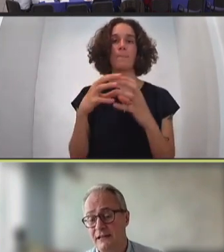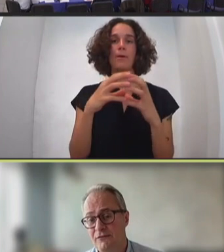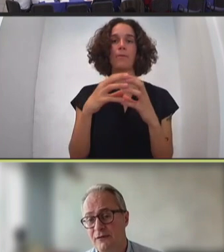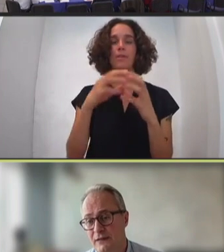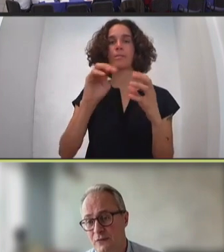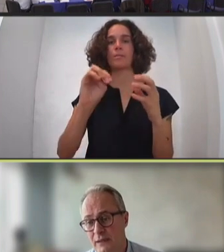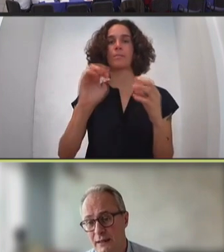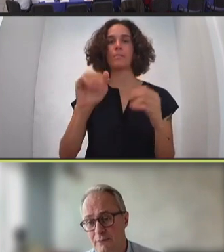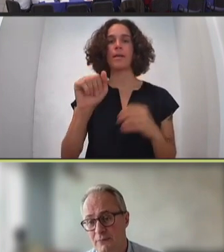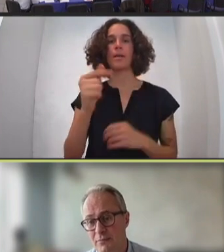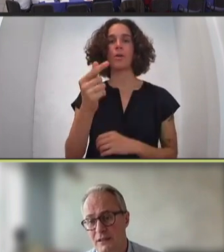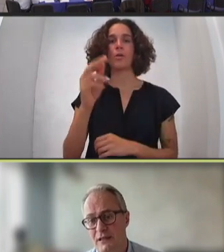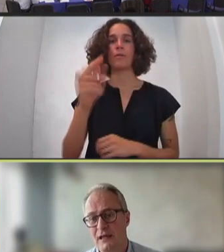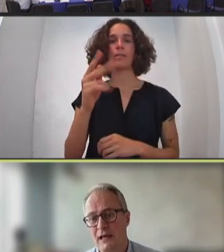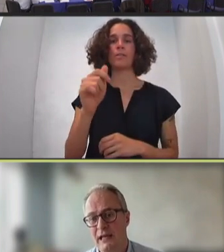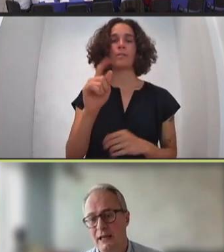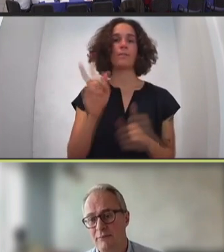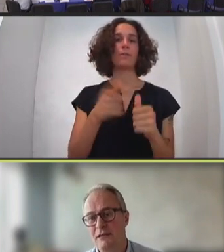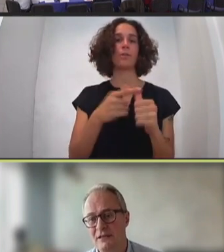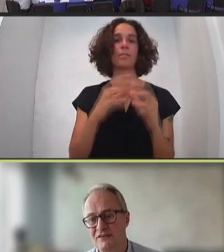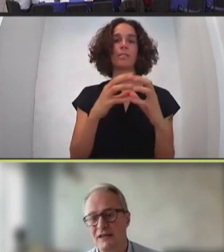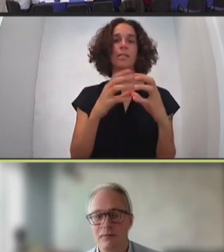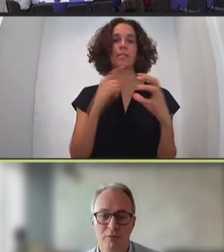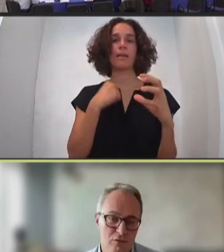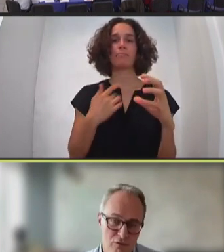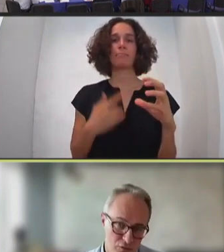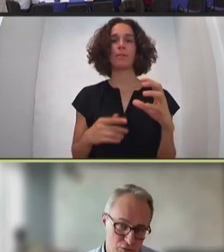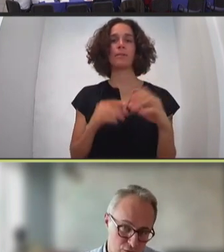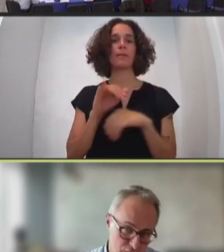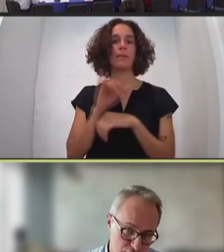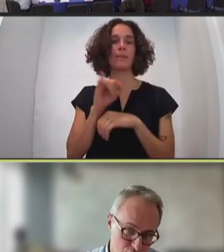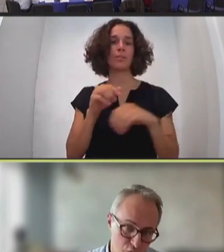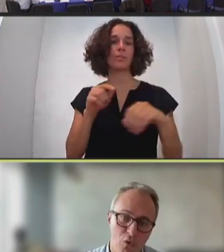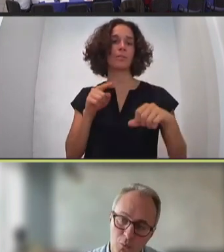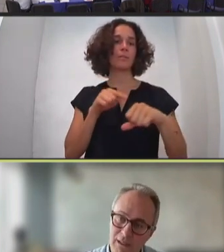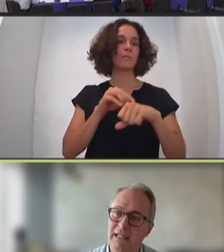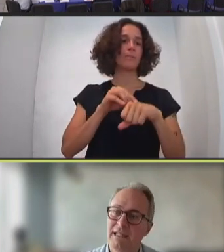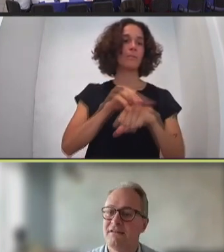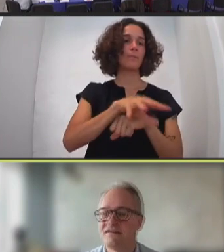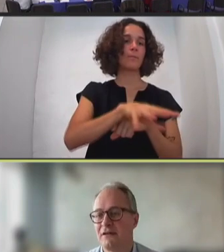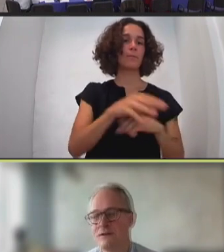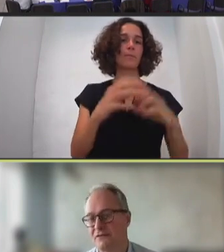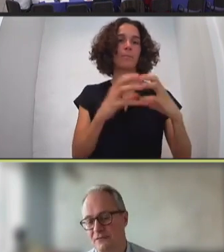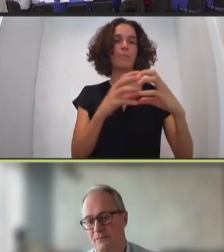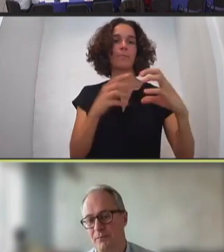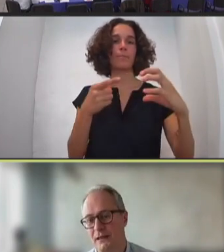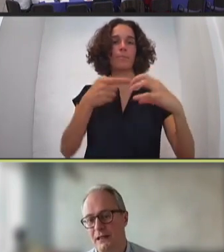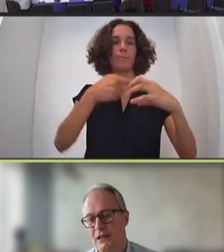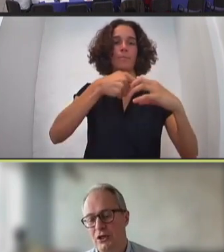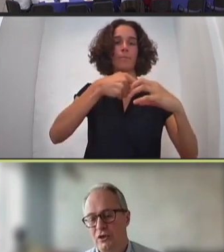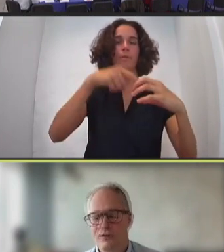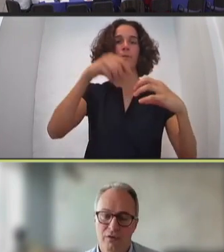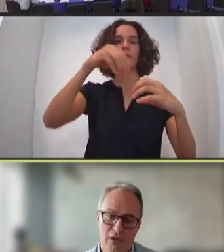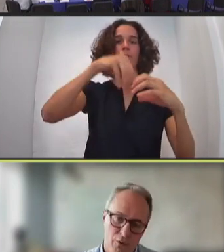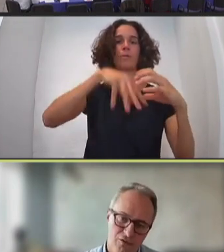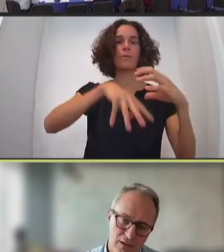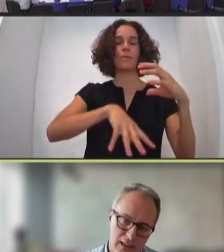infected with Mtb, and Mtb is able to grow within these cells. So, the question